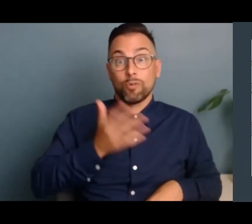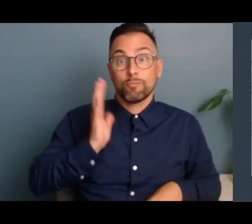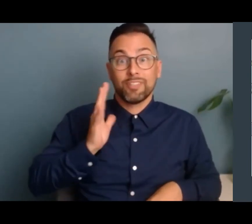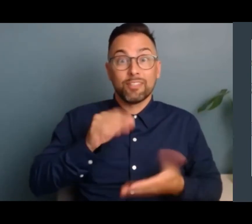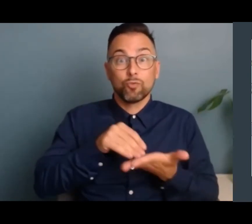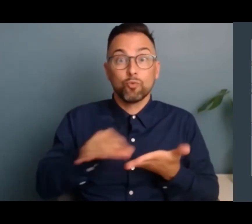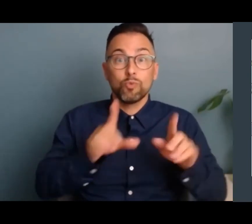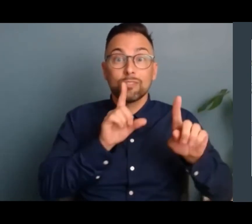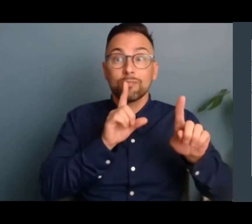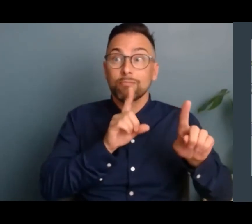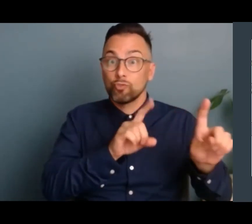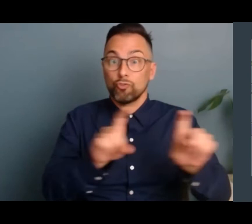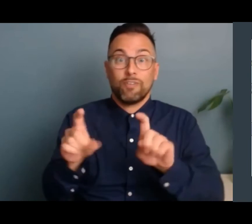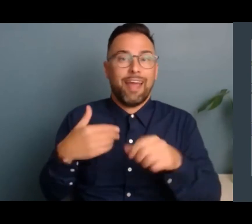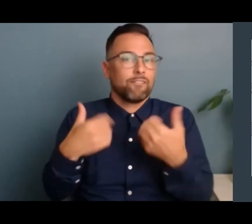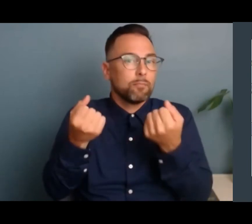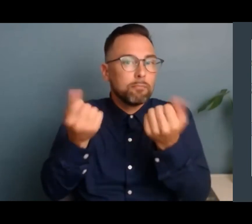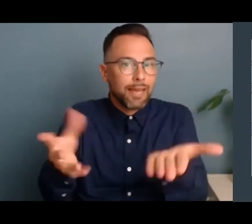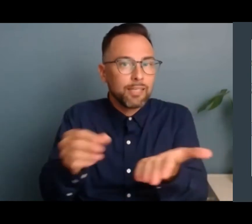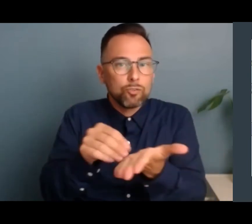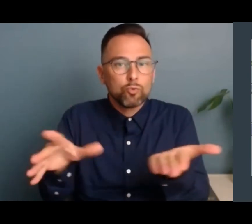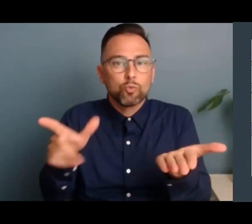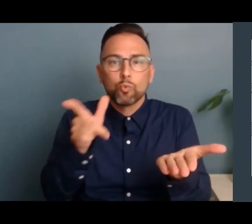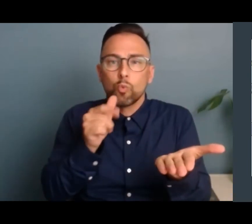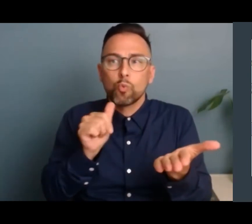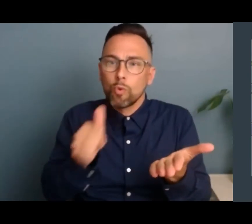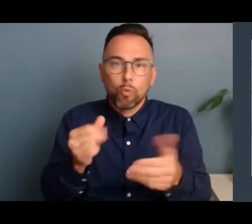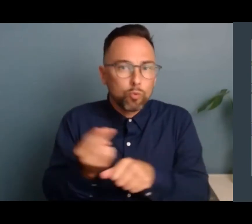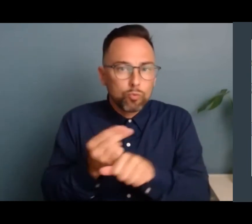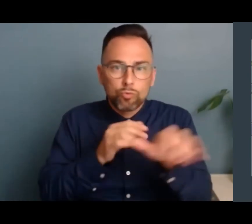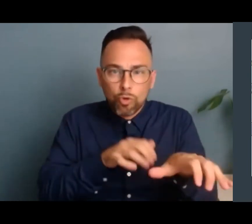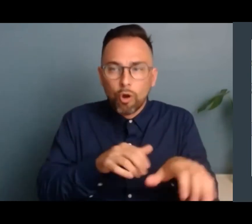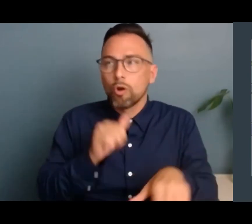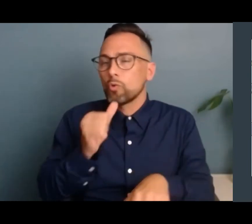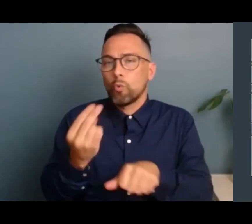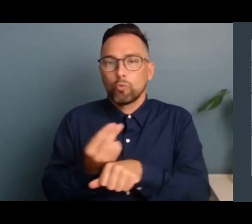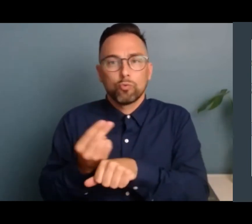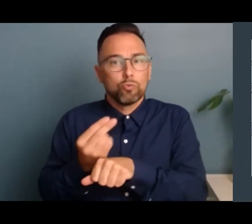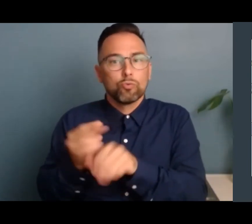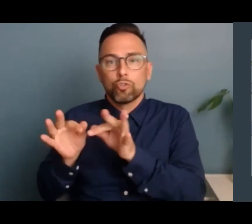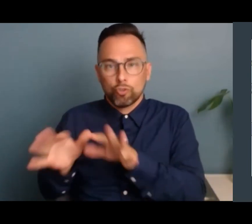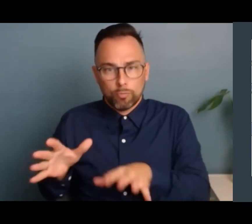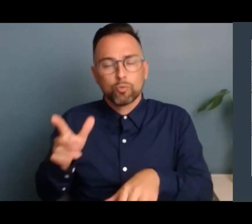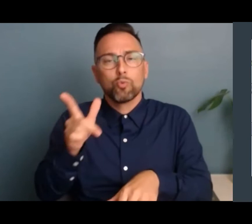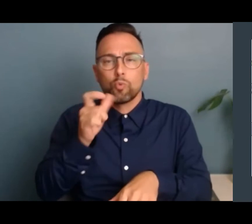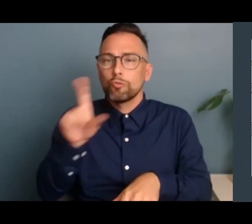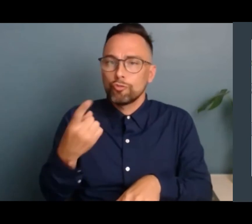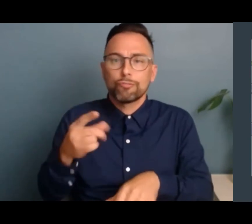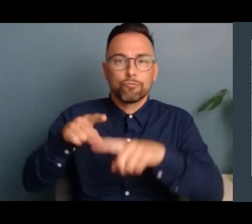Our previous student survey had a lot of students that don't use CART, nor use interpreters.